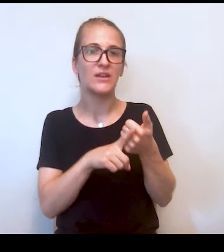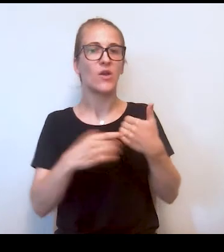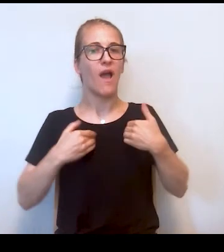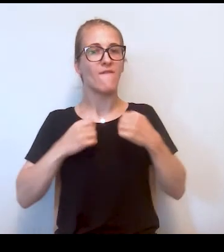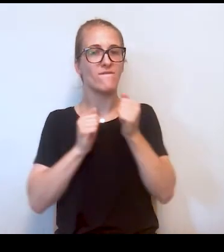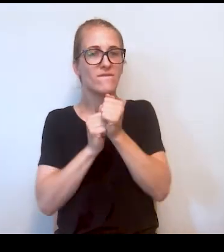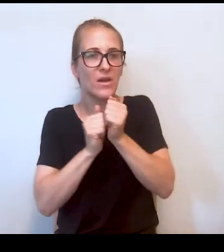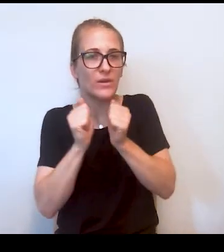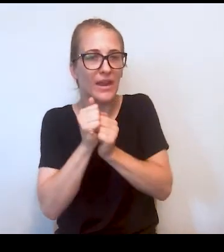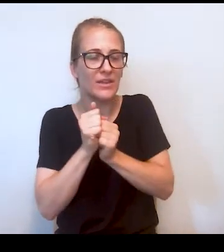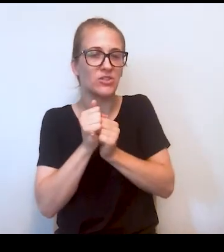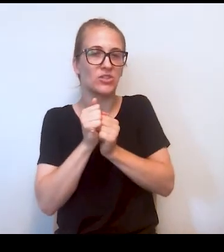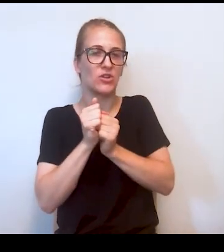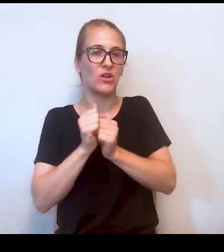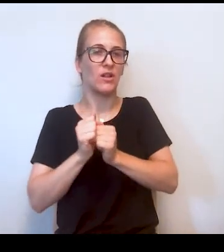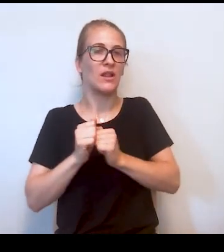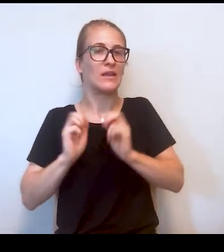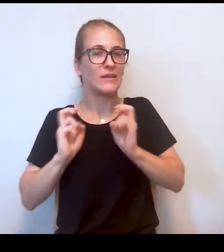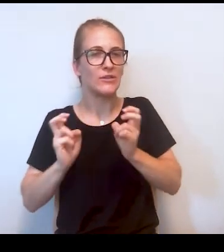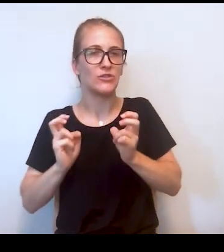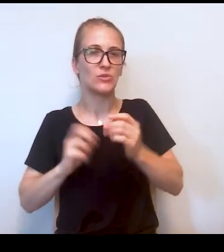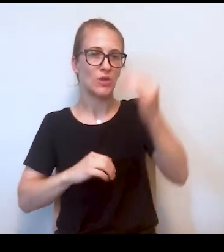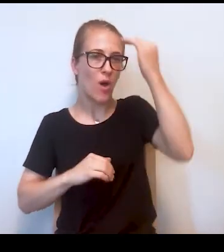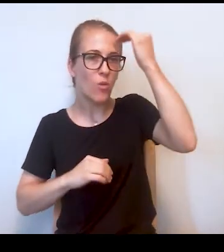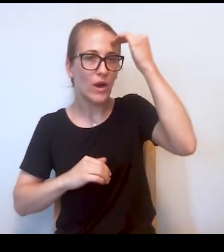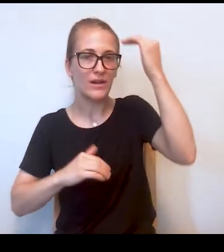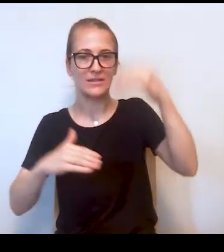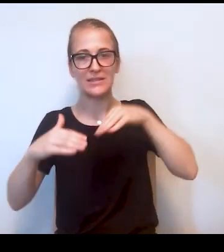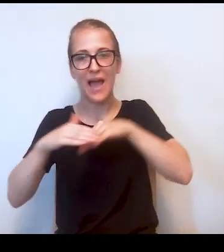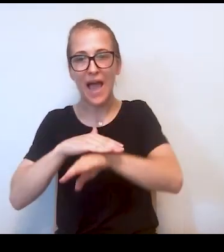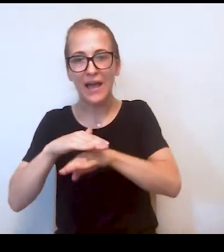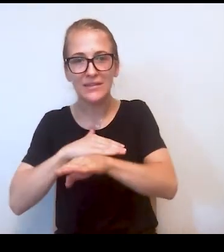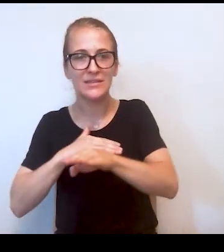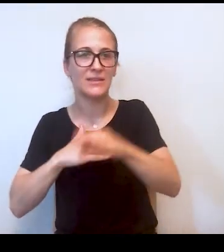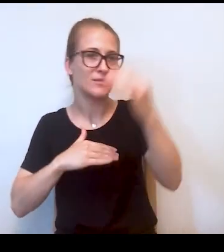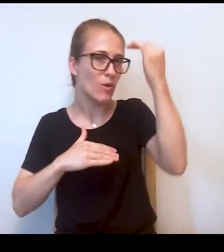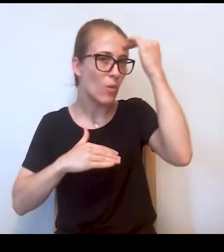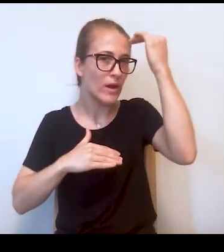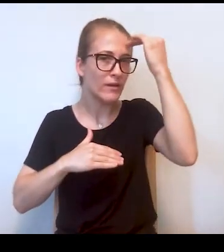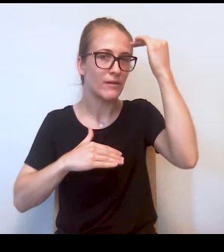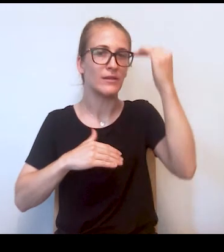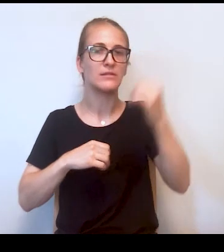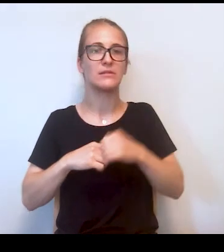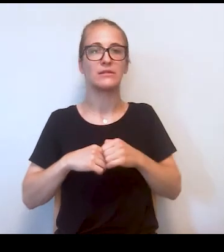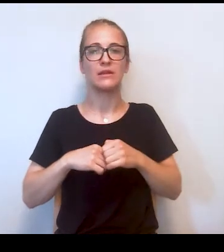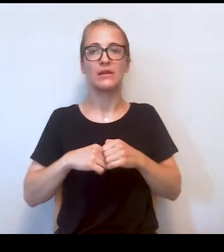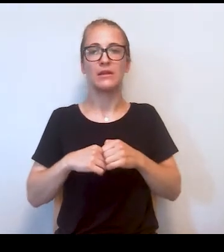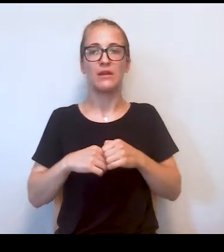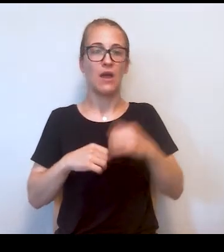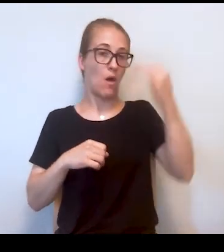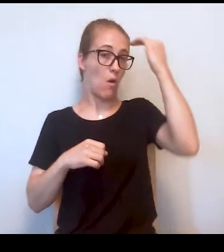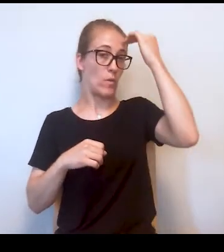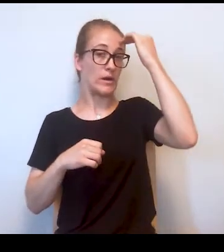awareness to even know that there is a thing to be aware of. And we're starting to the place of all the things